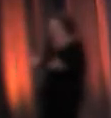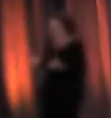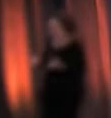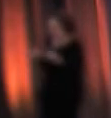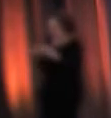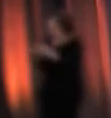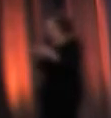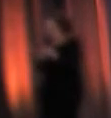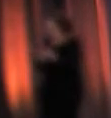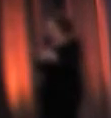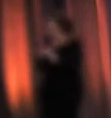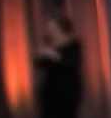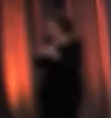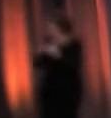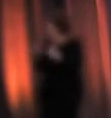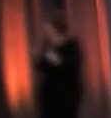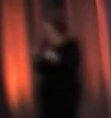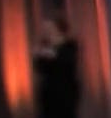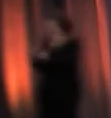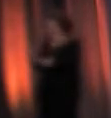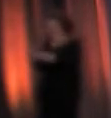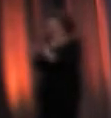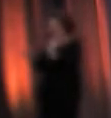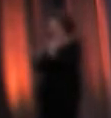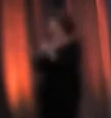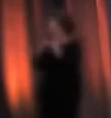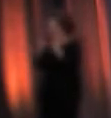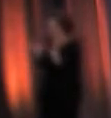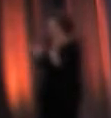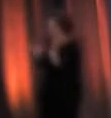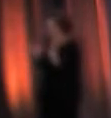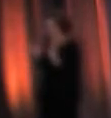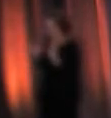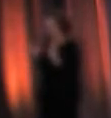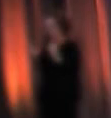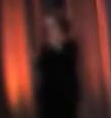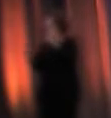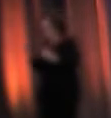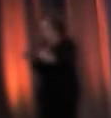to all users and their interaction with all surfaces and spaces within the Museum.